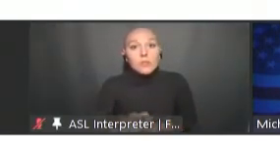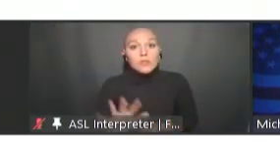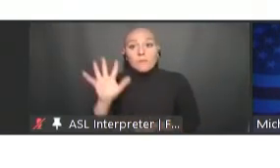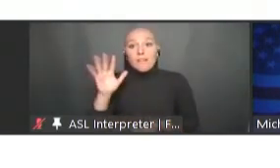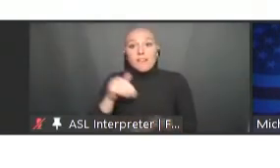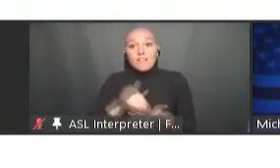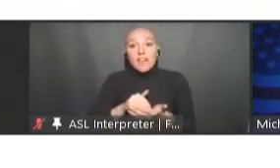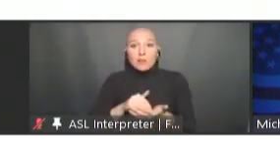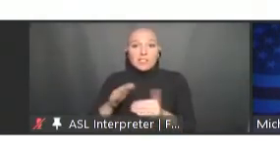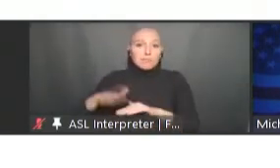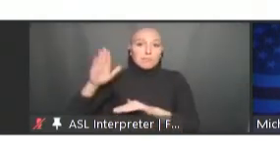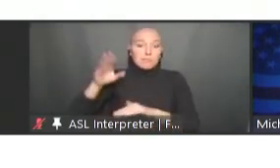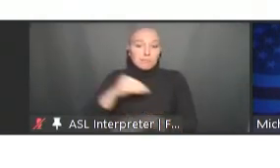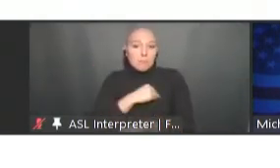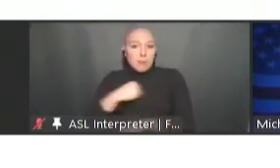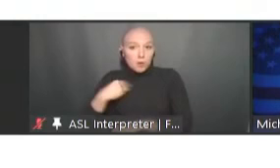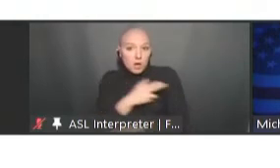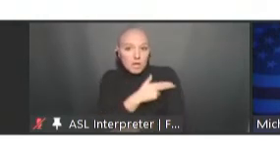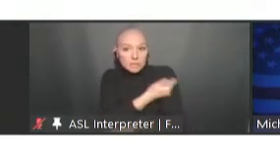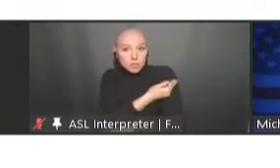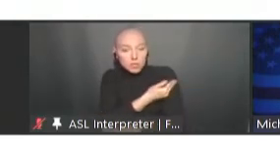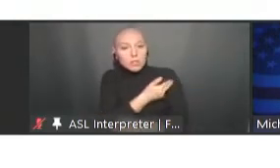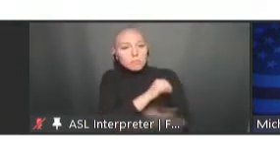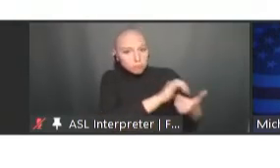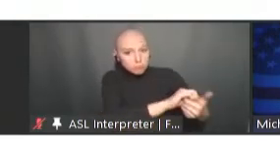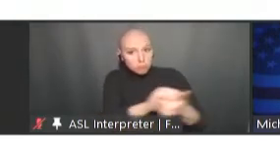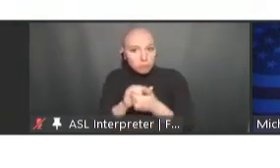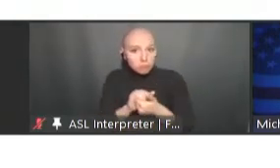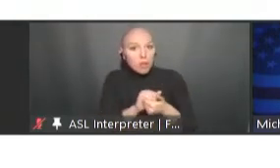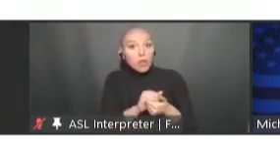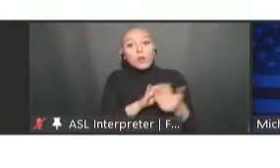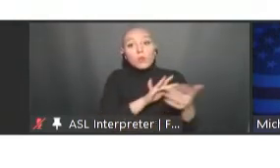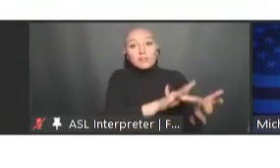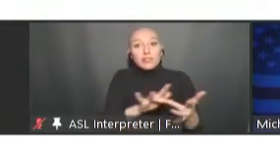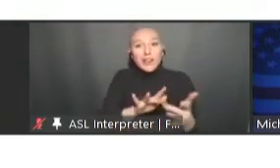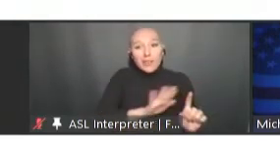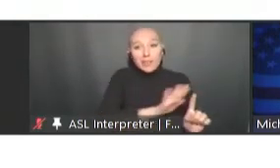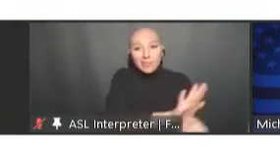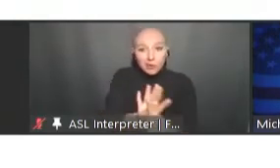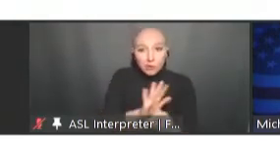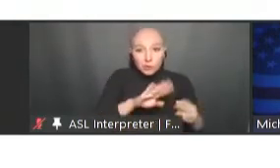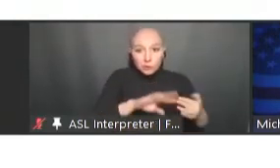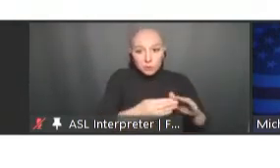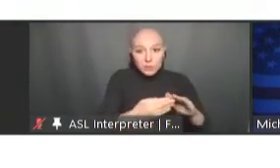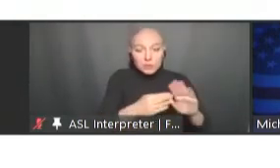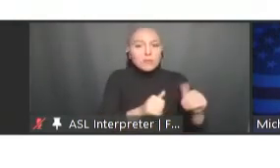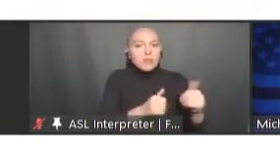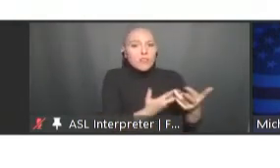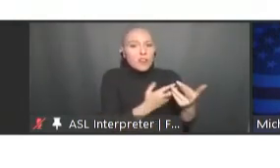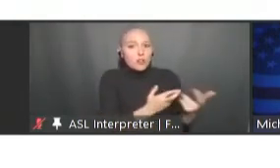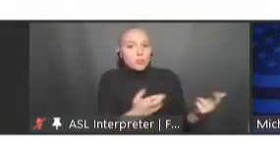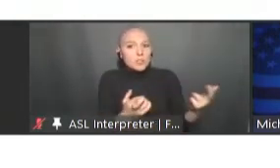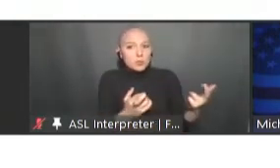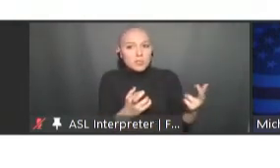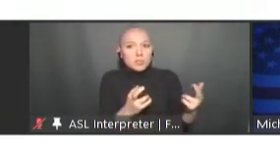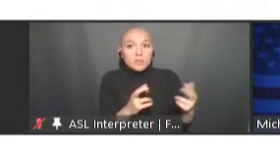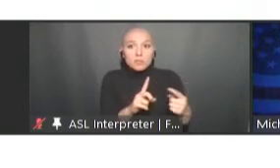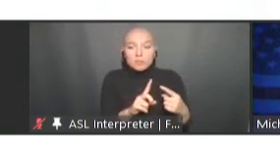out to their communities, providing them with resources in order to provide resources to